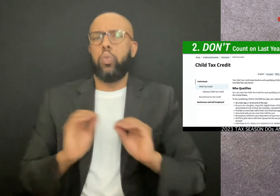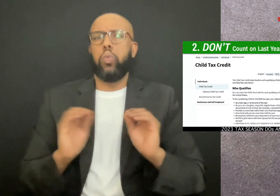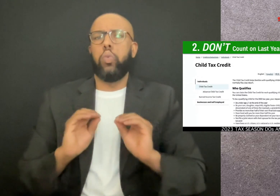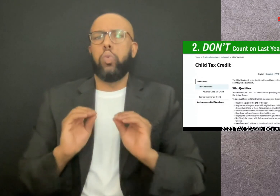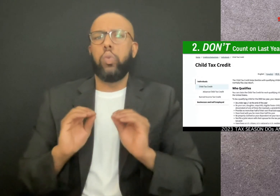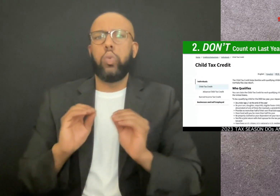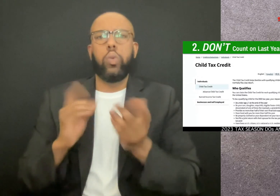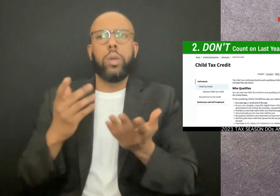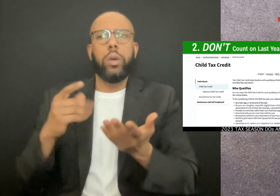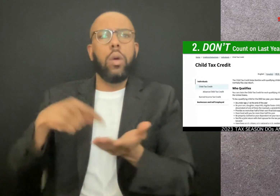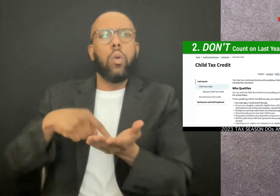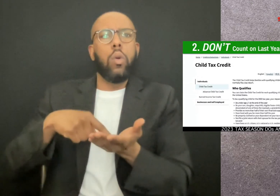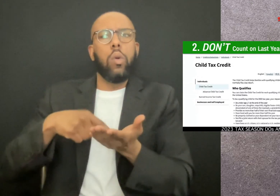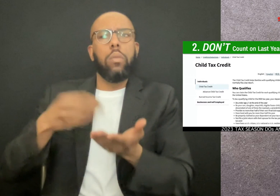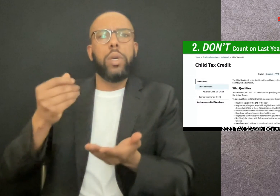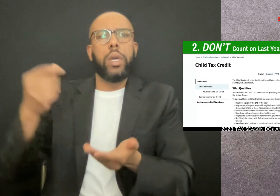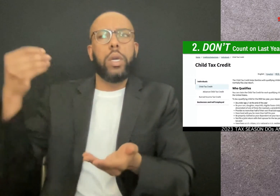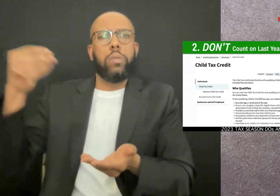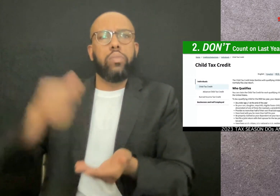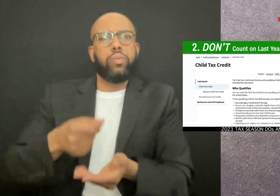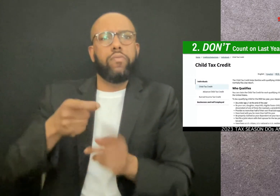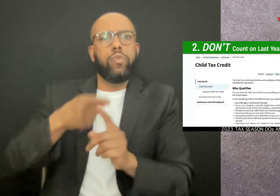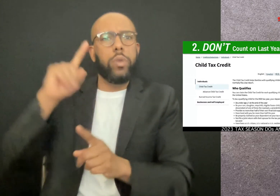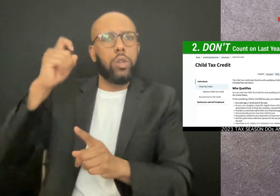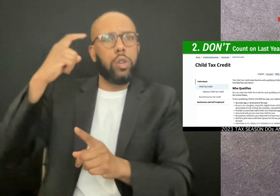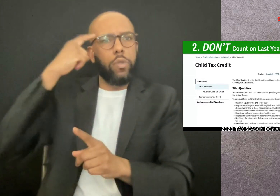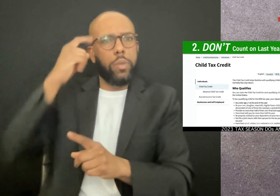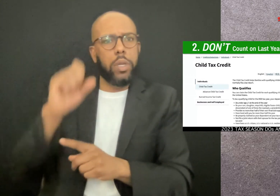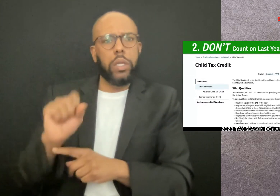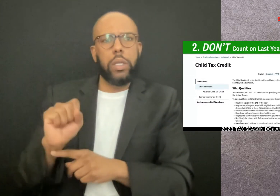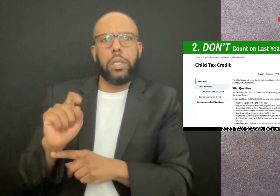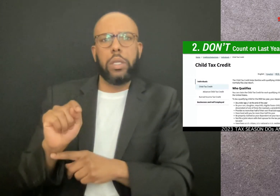this year there's no stimulus money headed your way